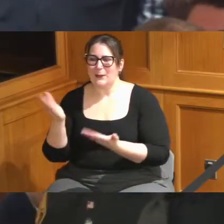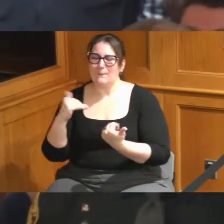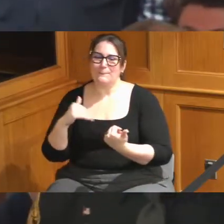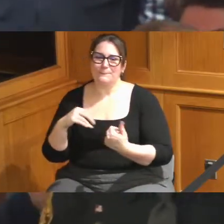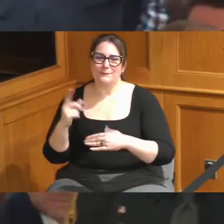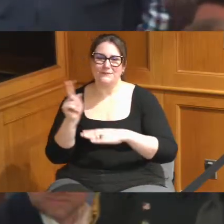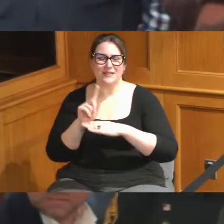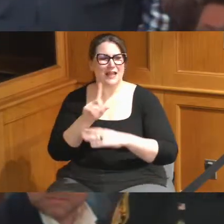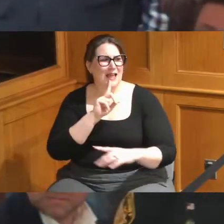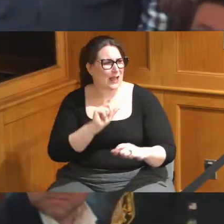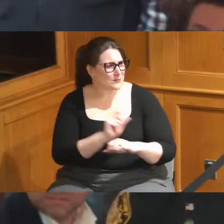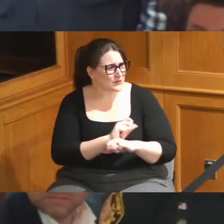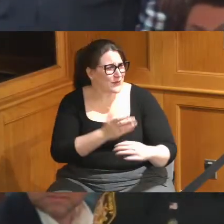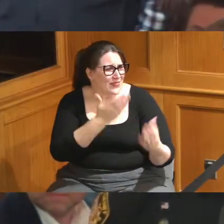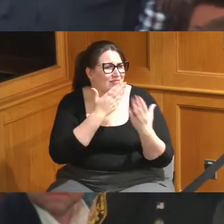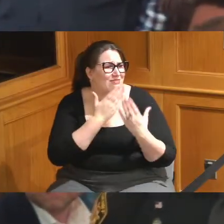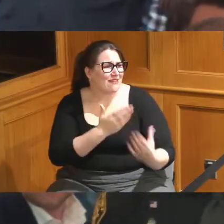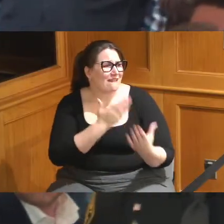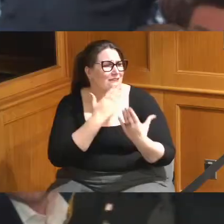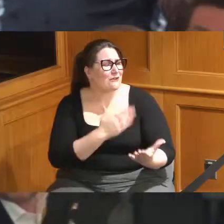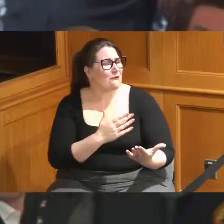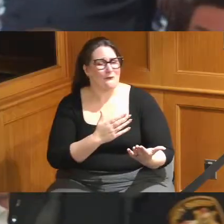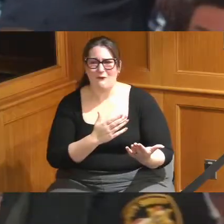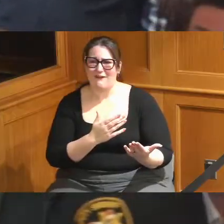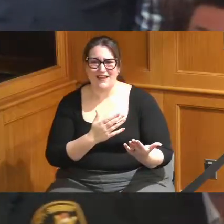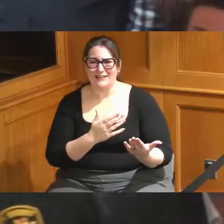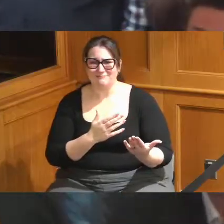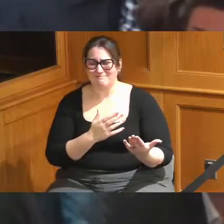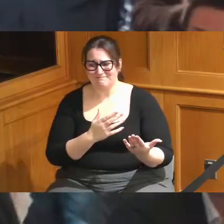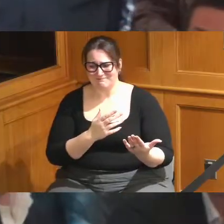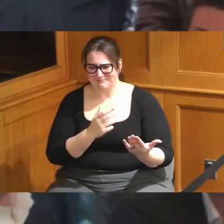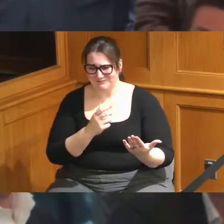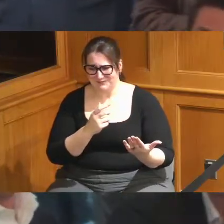Absolutely. And thank you so much. I there can't be enough good things said